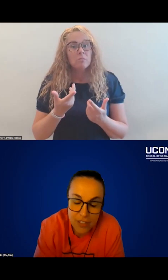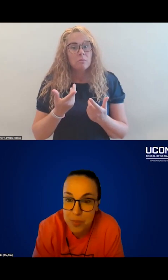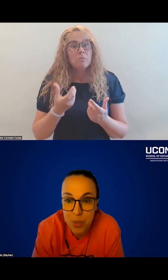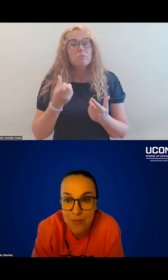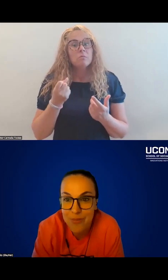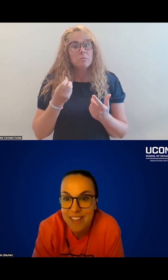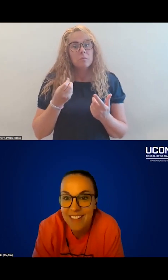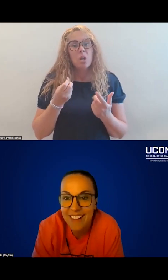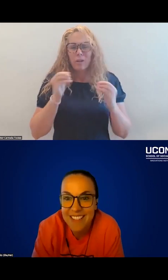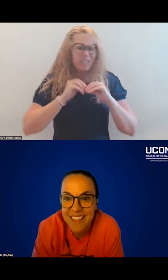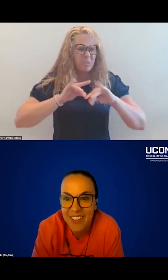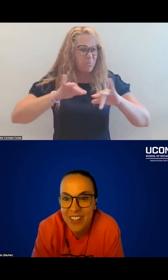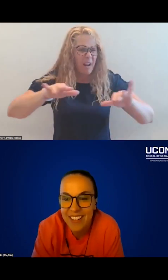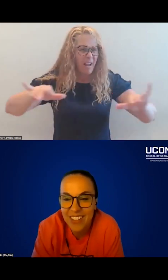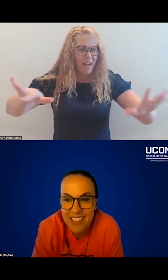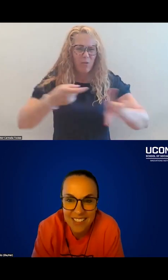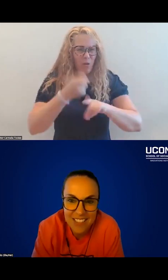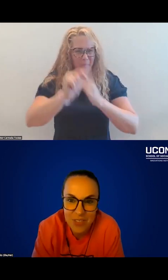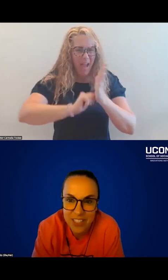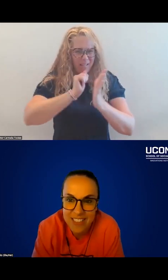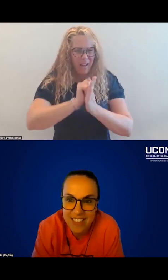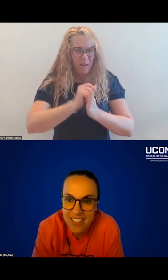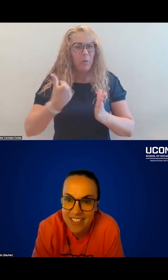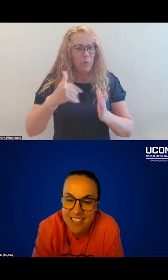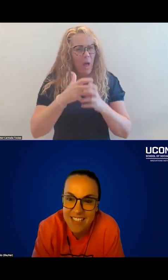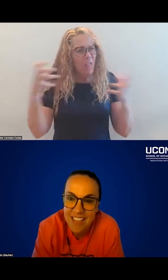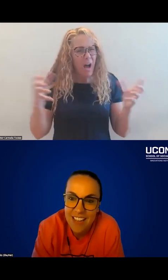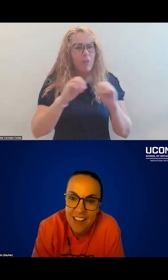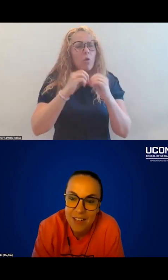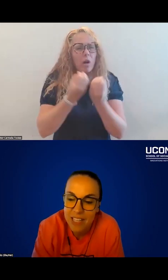IT SPREAD FROM THERE. LOTS AND LOTS OF ORGANIZATIONS